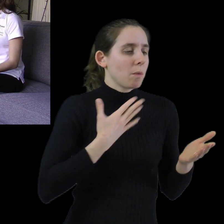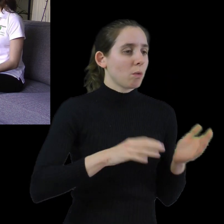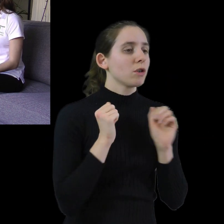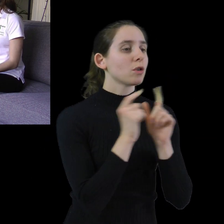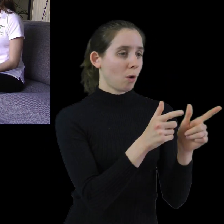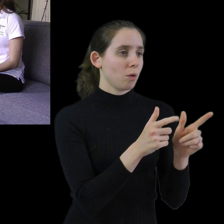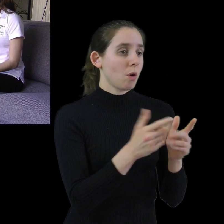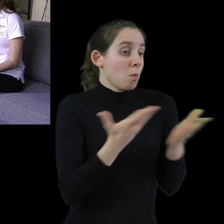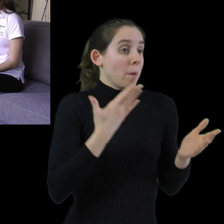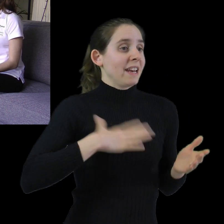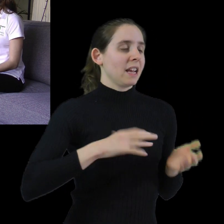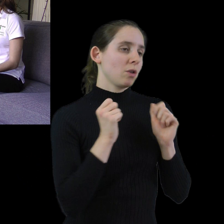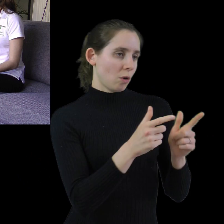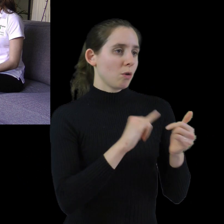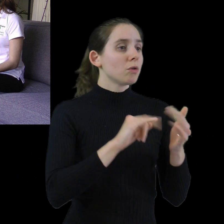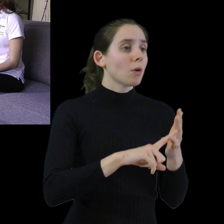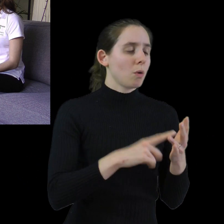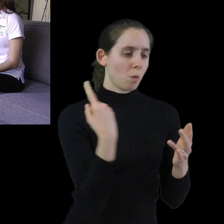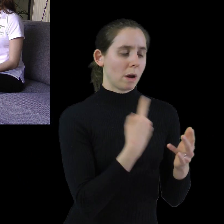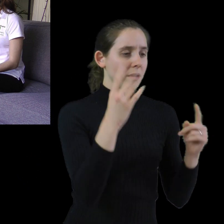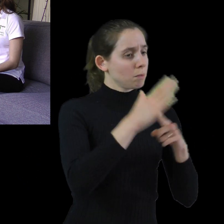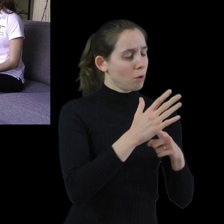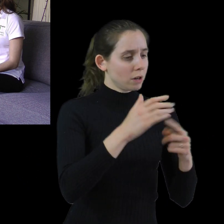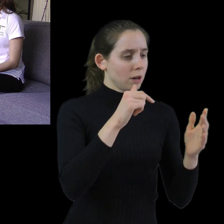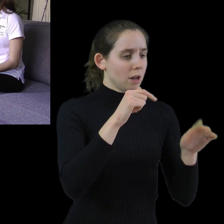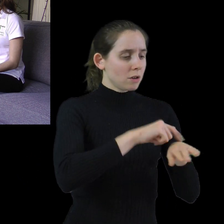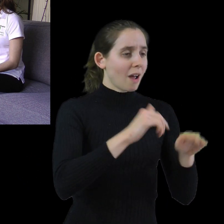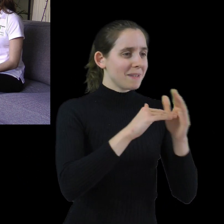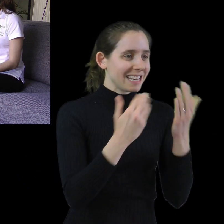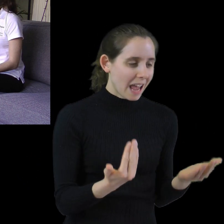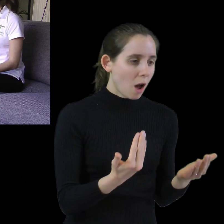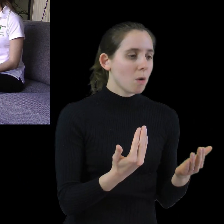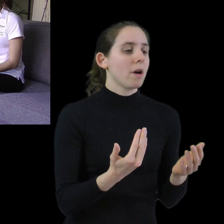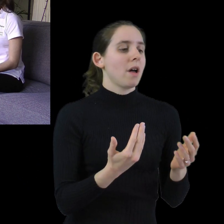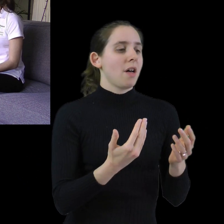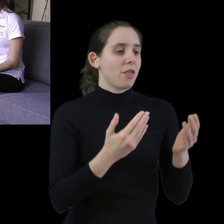and where we need to go. And so we're at that critical time of pivoting from where we have been, and what we've done.